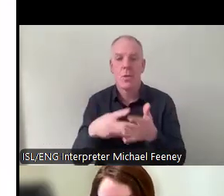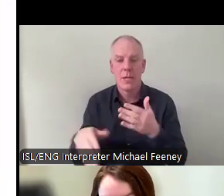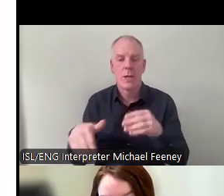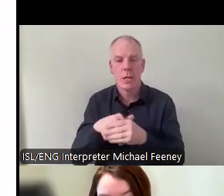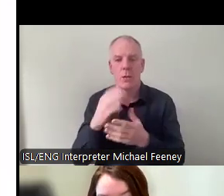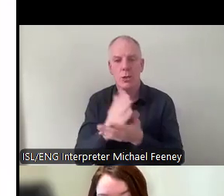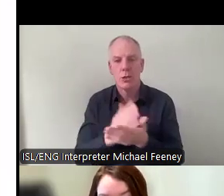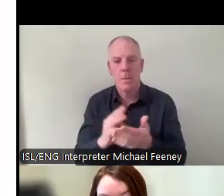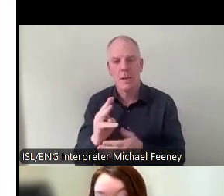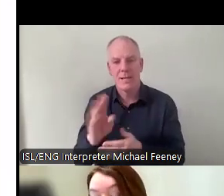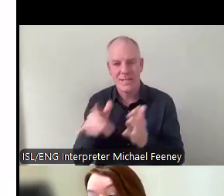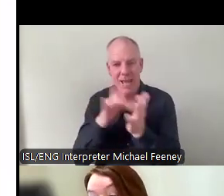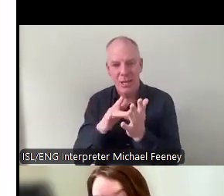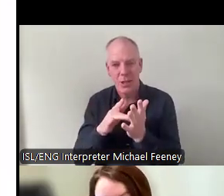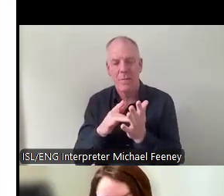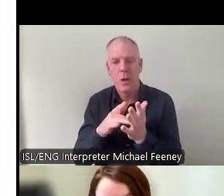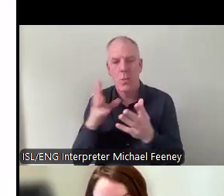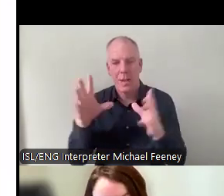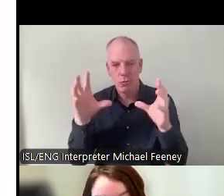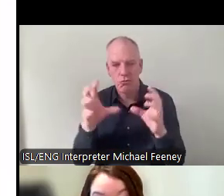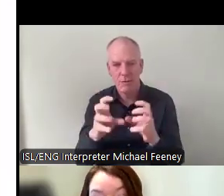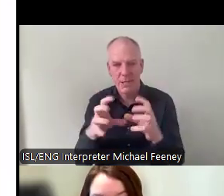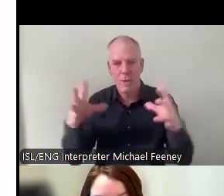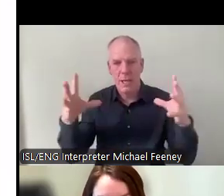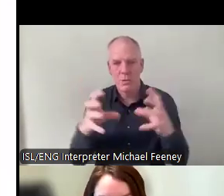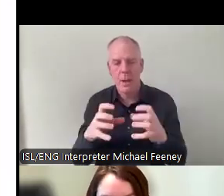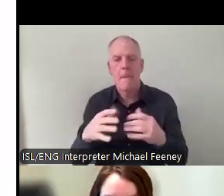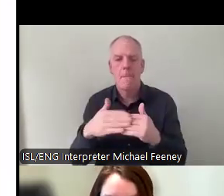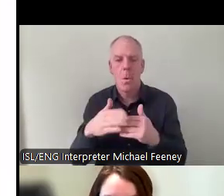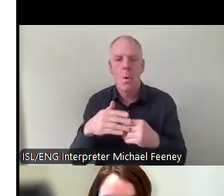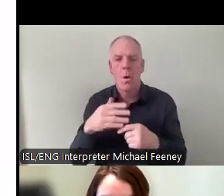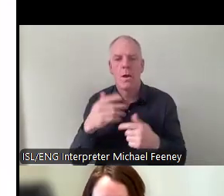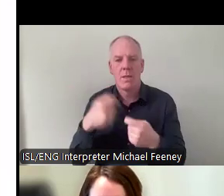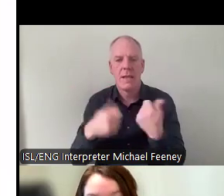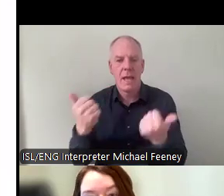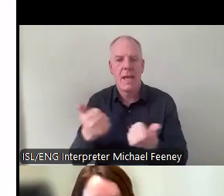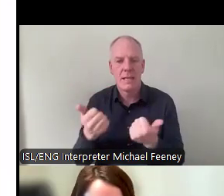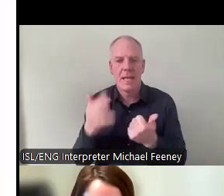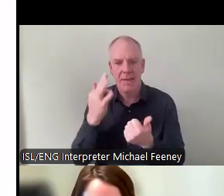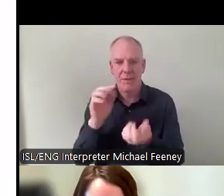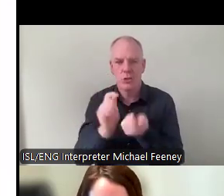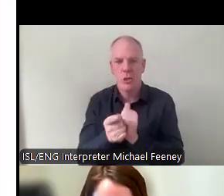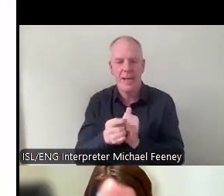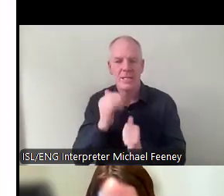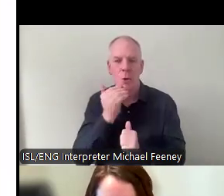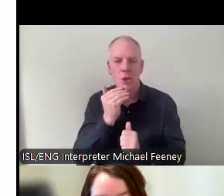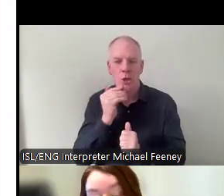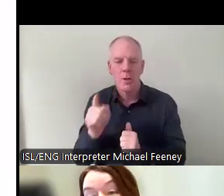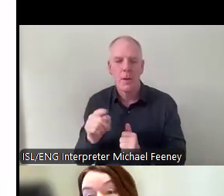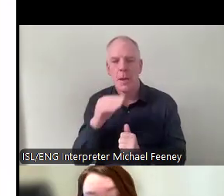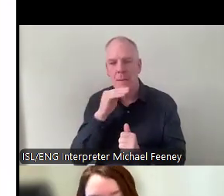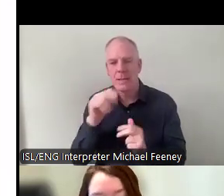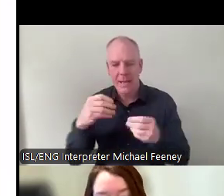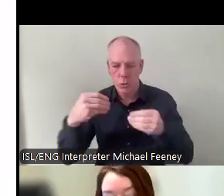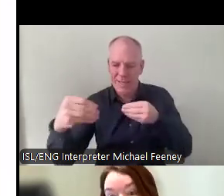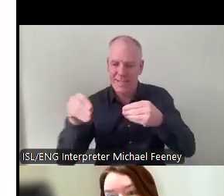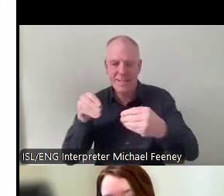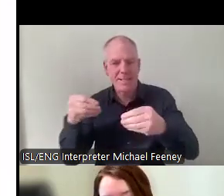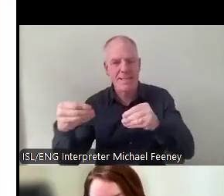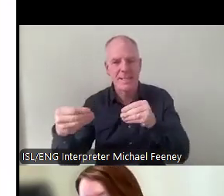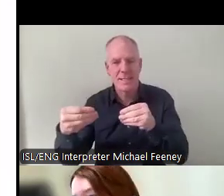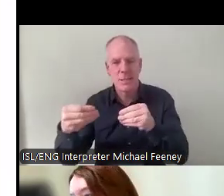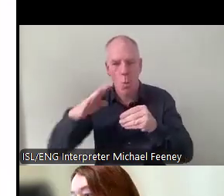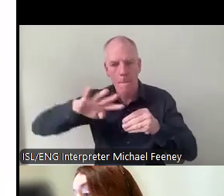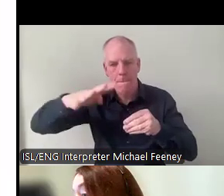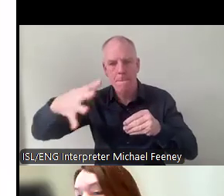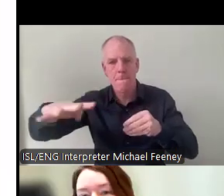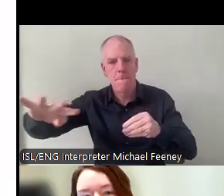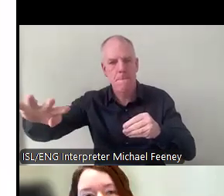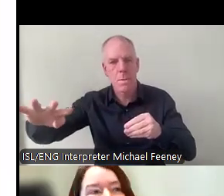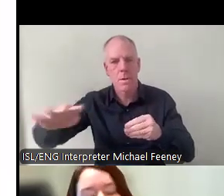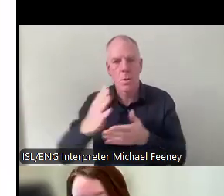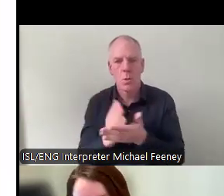in the centre of the tree, tend to shrink and swell much more dramatically when the humidity changes, leading to twisted or warped planks. Apologies, I've got there's a